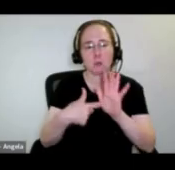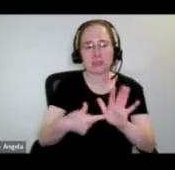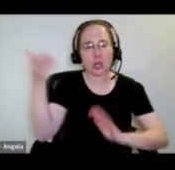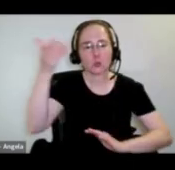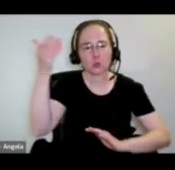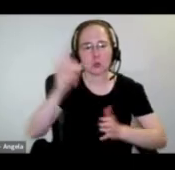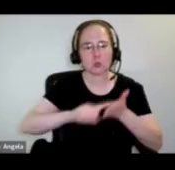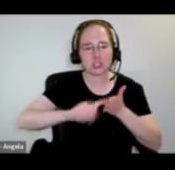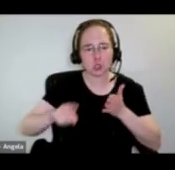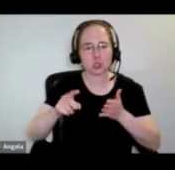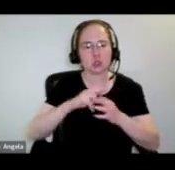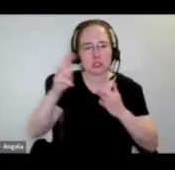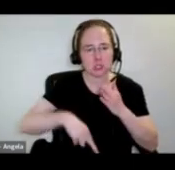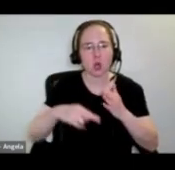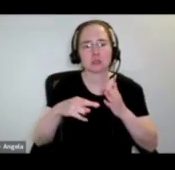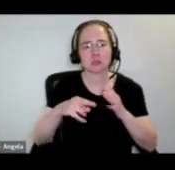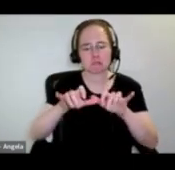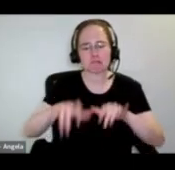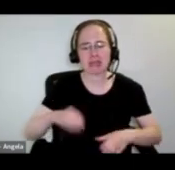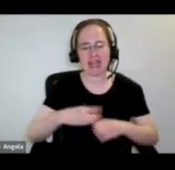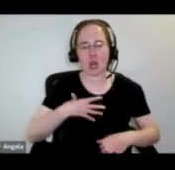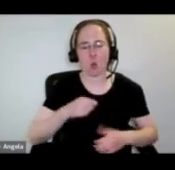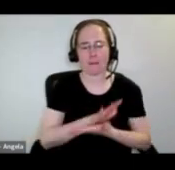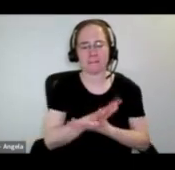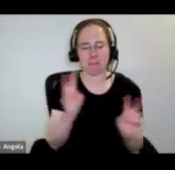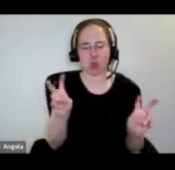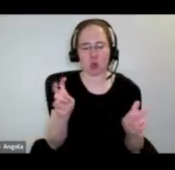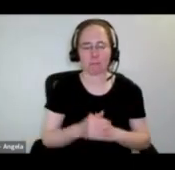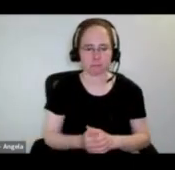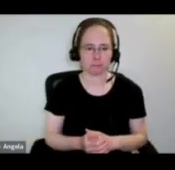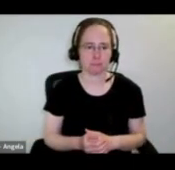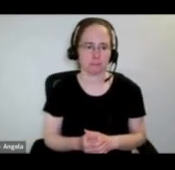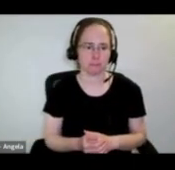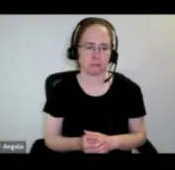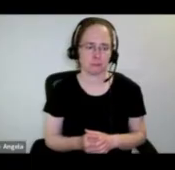David Watkins: A University of North Georgia would present their research results in the form of a white paper.